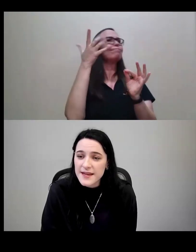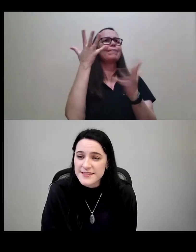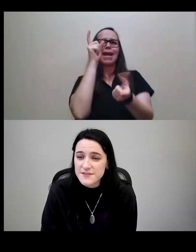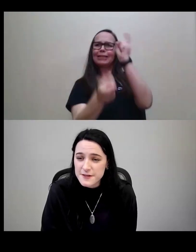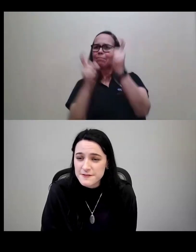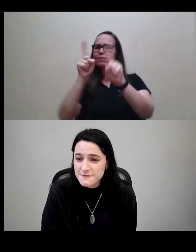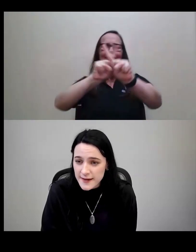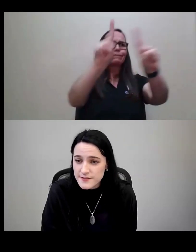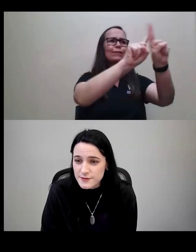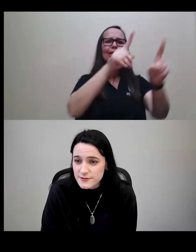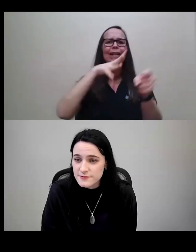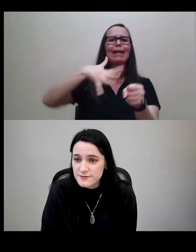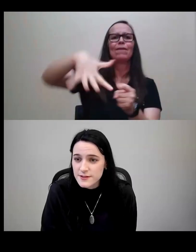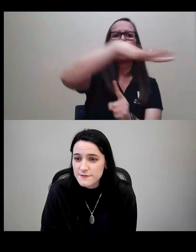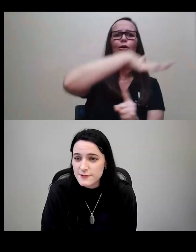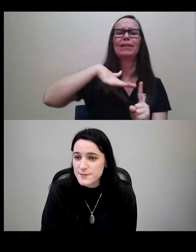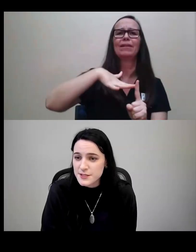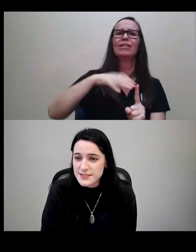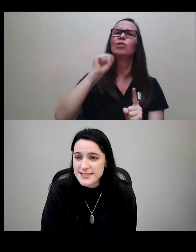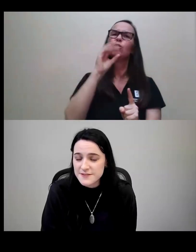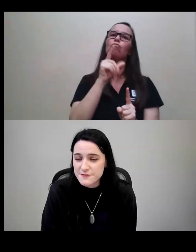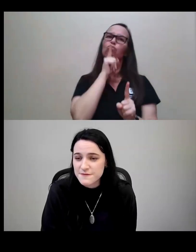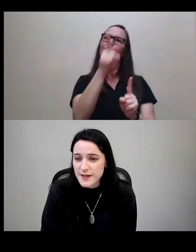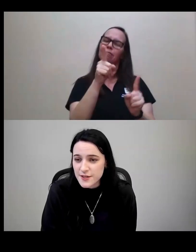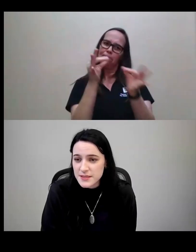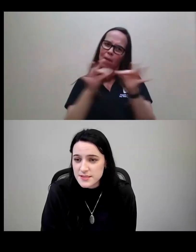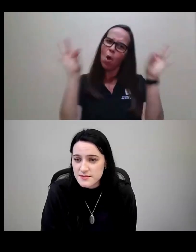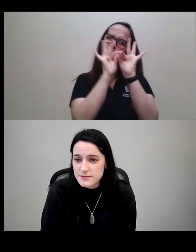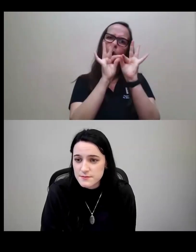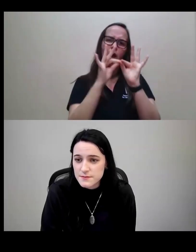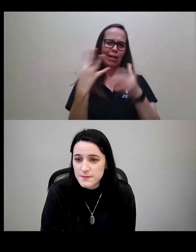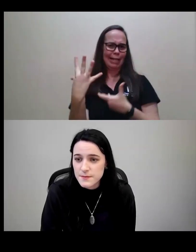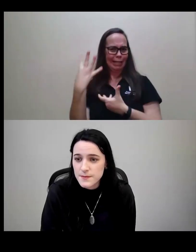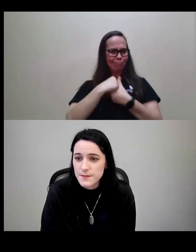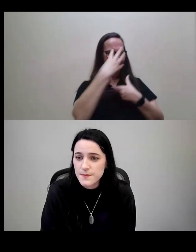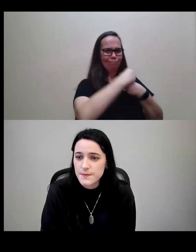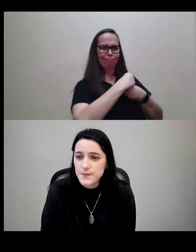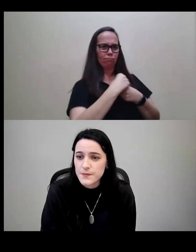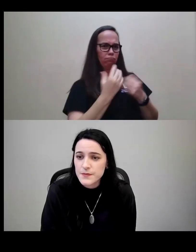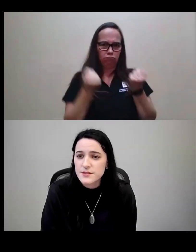All of that is very vital for experiencing different environments.